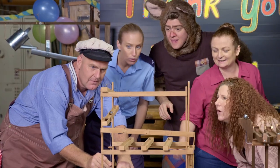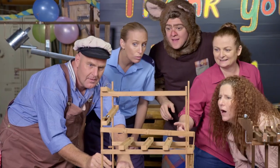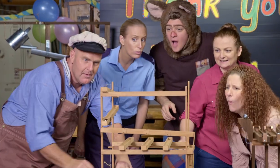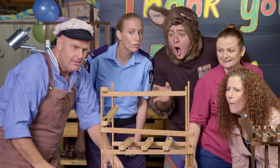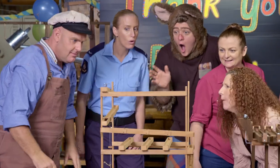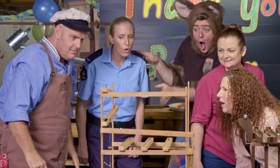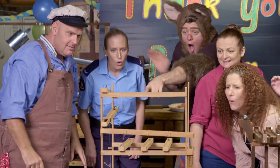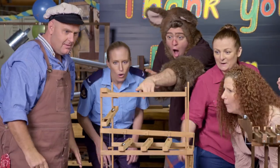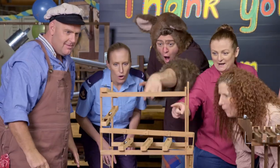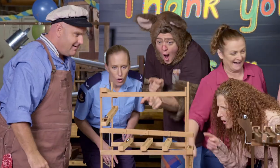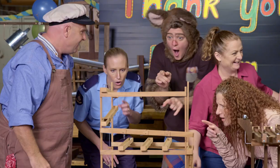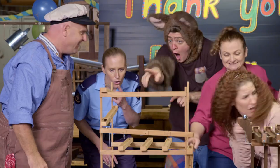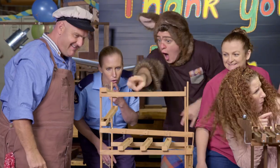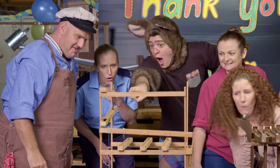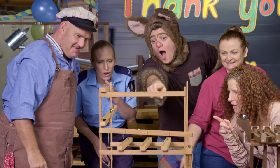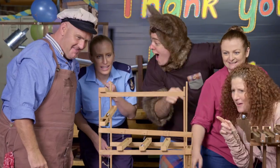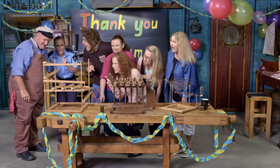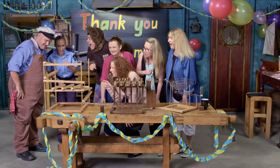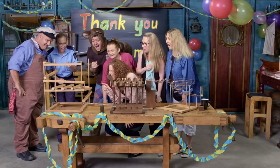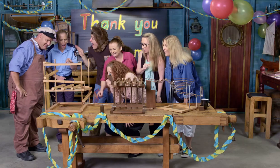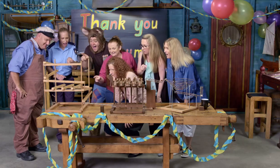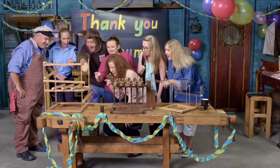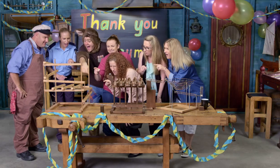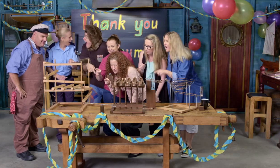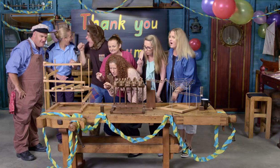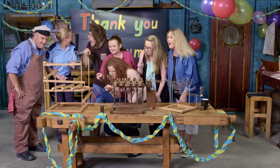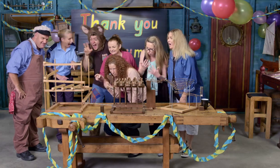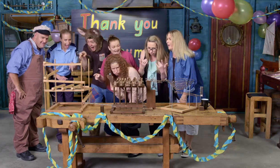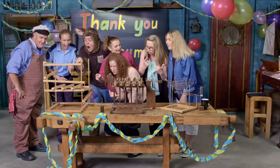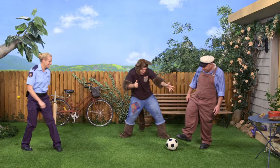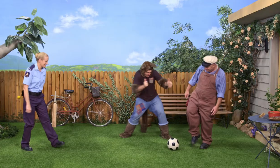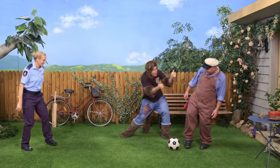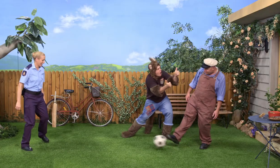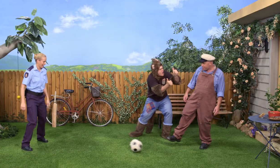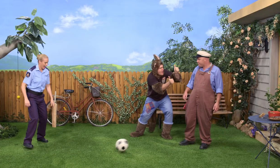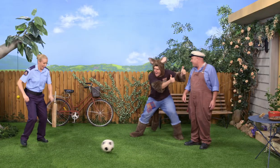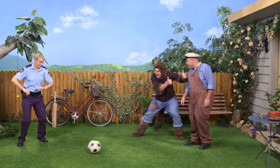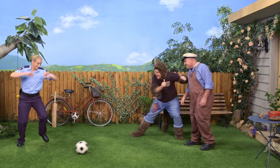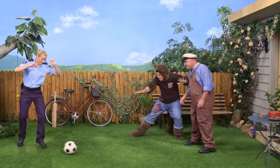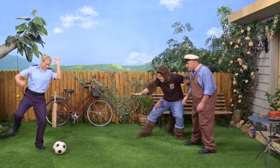Oh! Ooh, look, look! That one! Look! Look! Oh, great job, Skip.